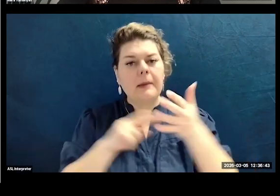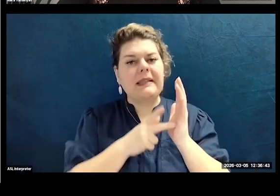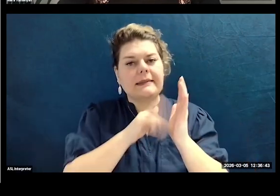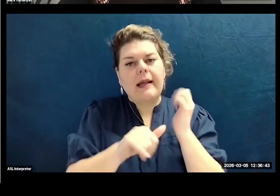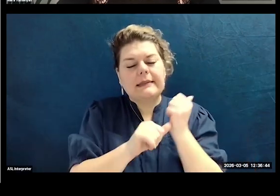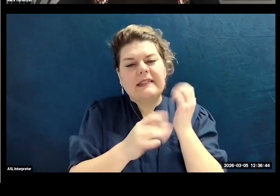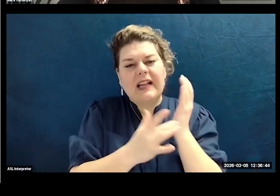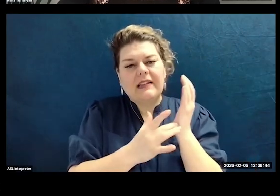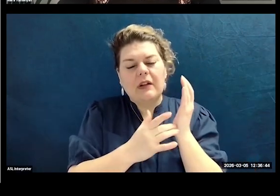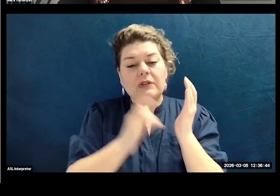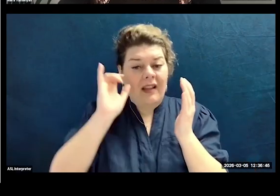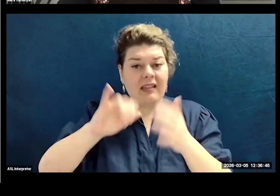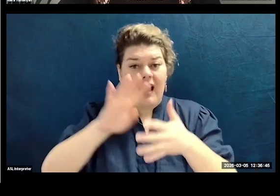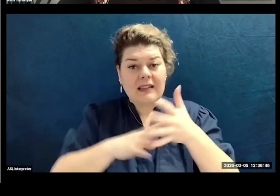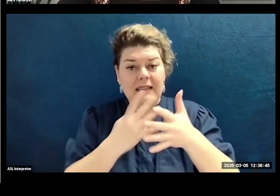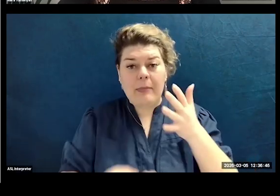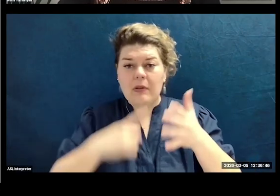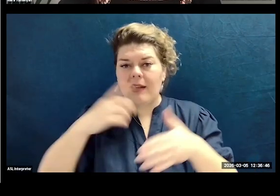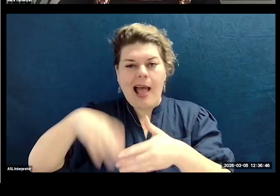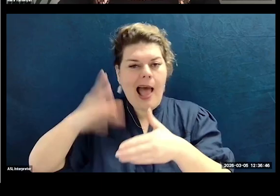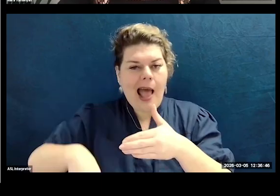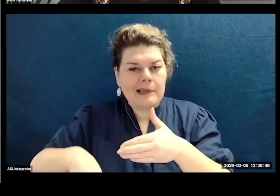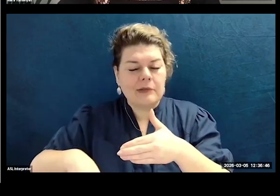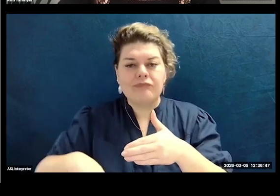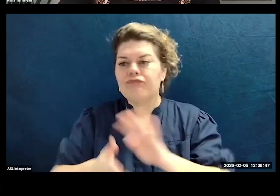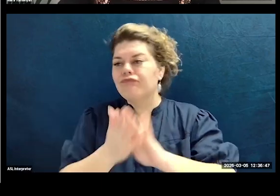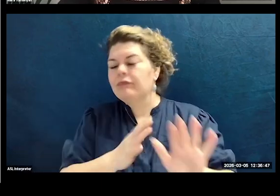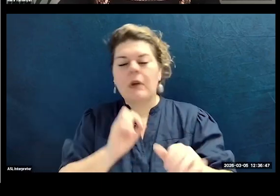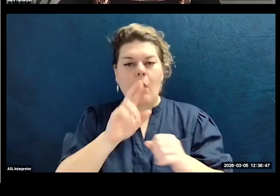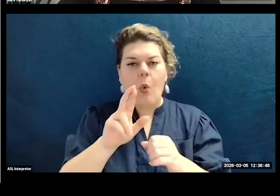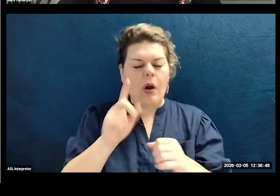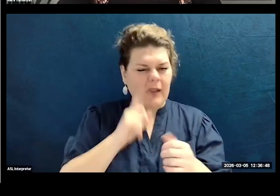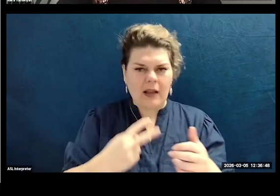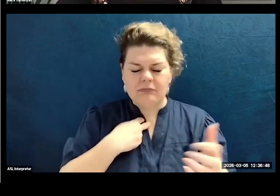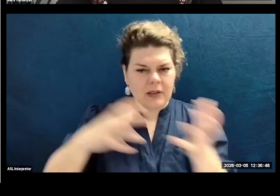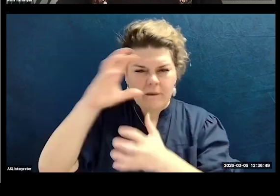that the table has ended or can trap users during navigation.